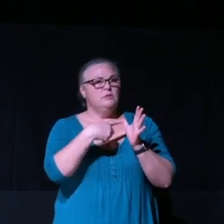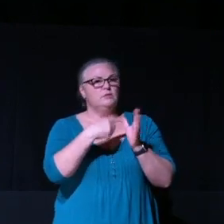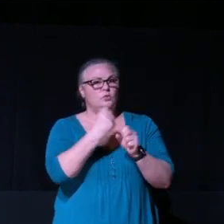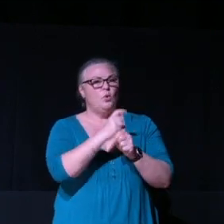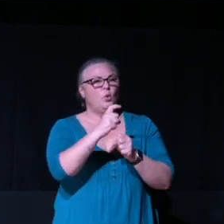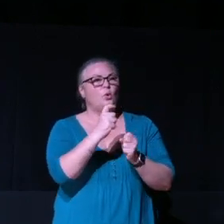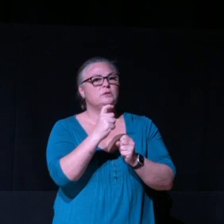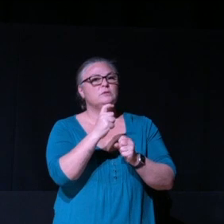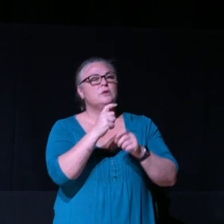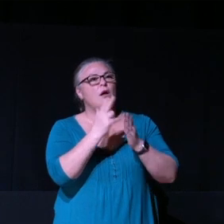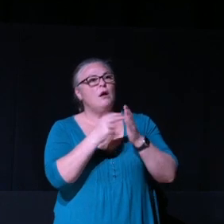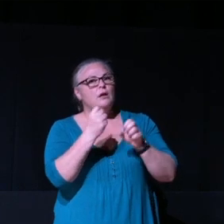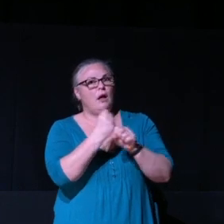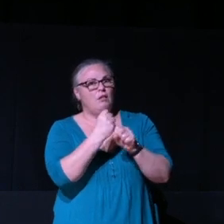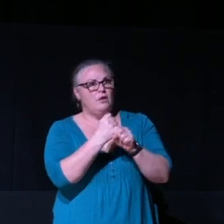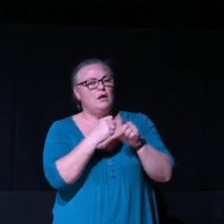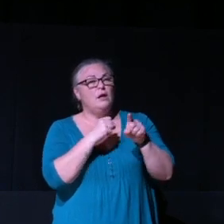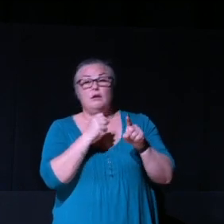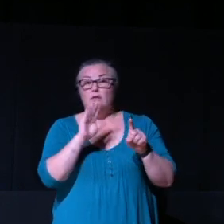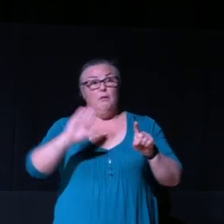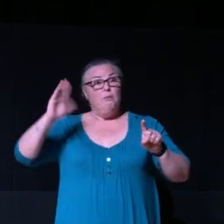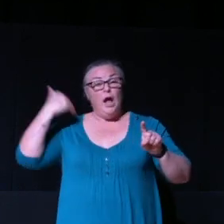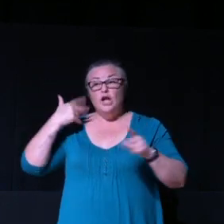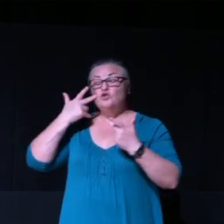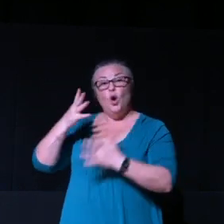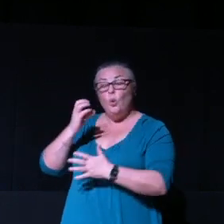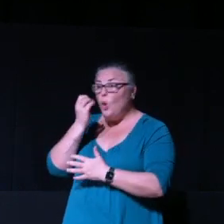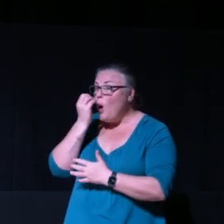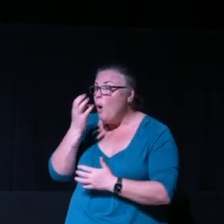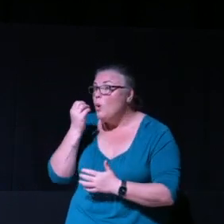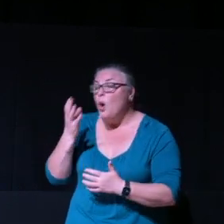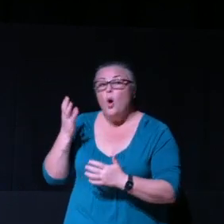It had already been showed in Hong Kong and somewhere else anyway so they've acquired this work,